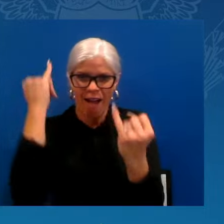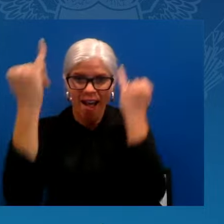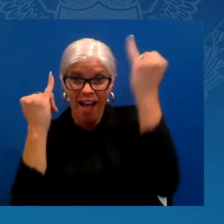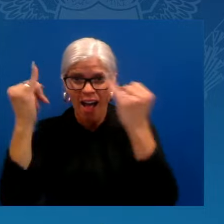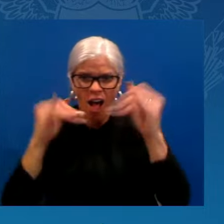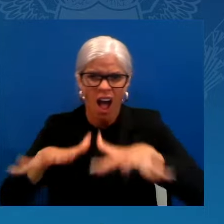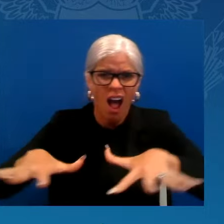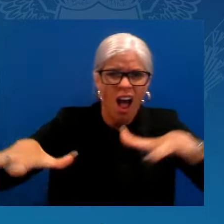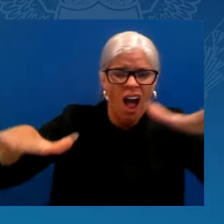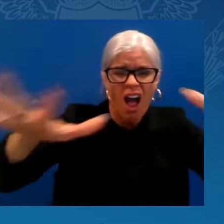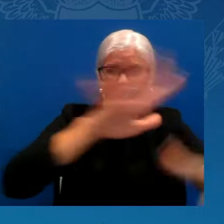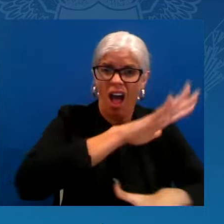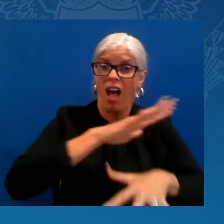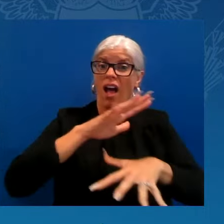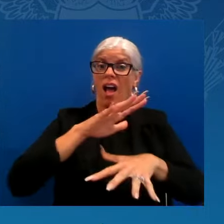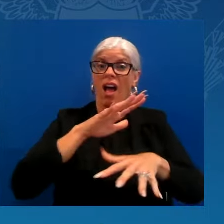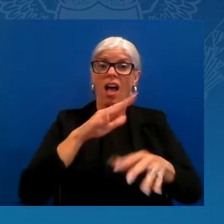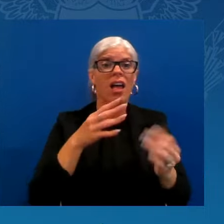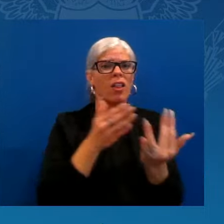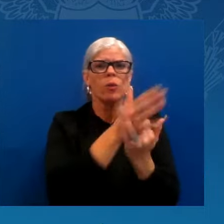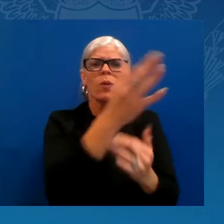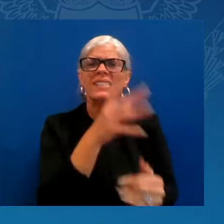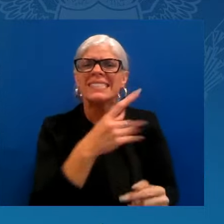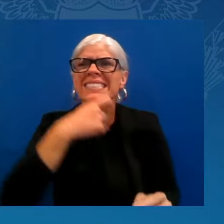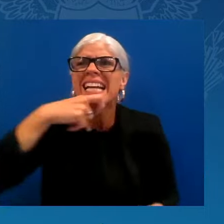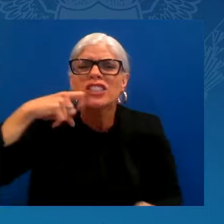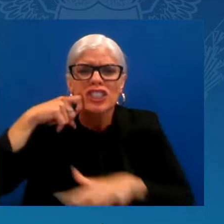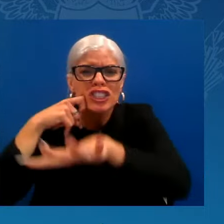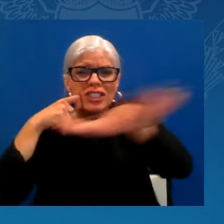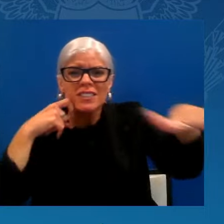which I saw firsthand at the Sorik [phonetic sp] desalination plant.